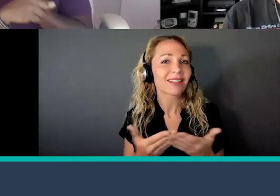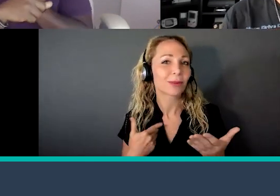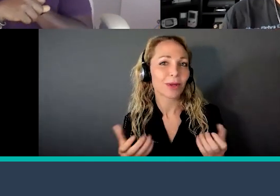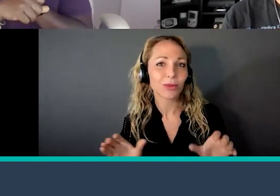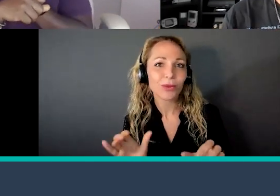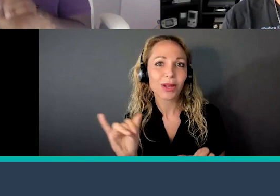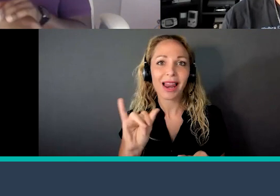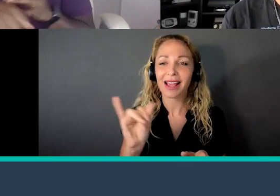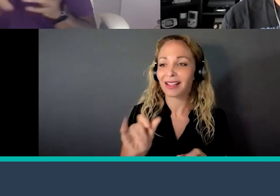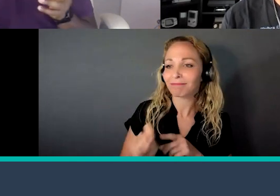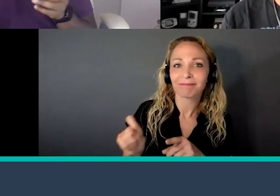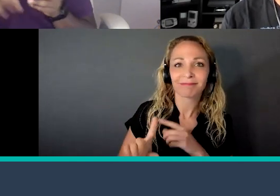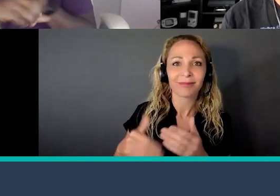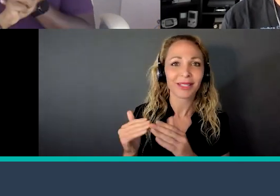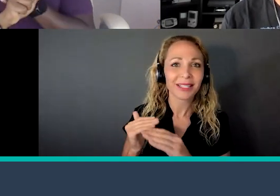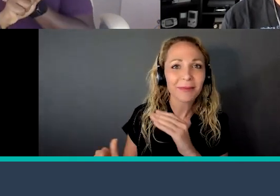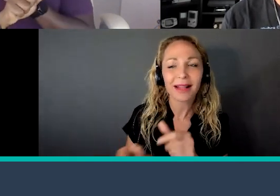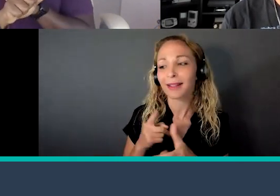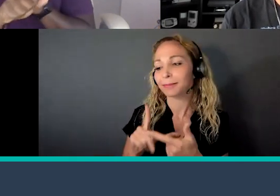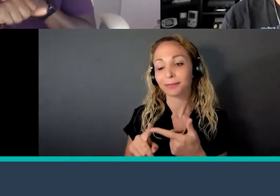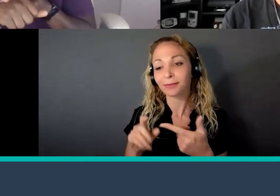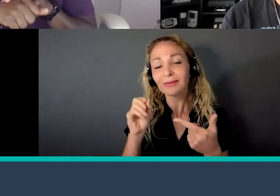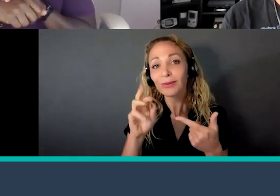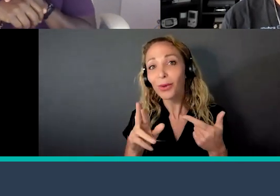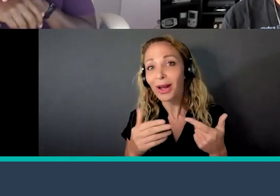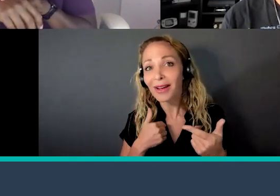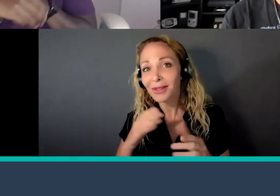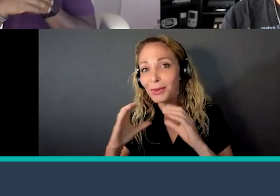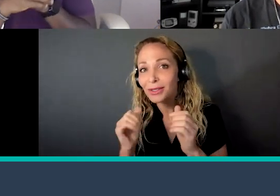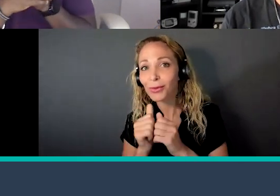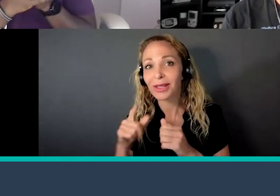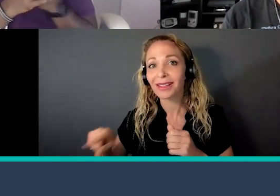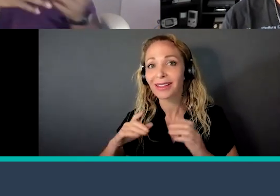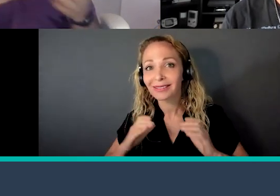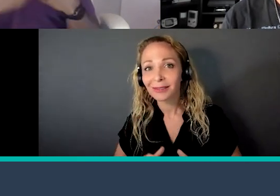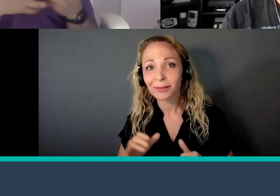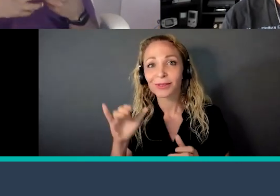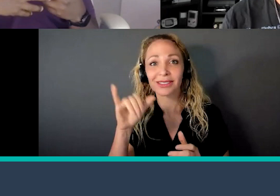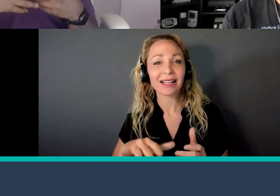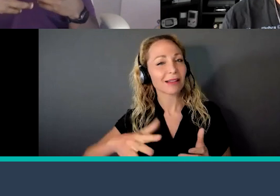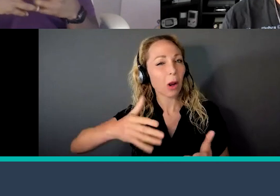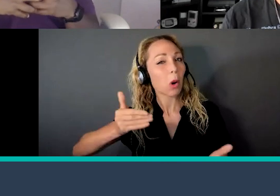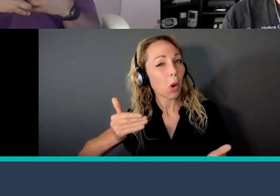HAVE COMMUNICATIONS WITH OUR CUSTOMERS THAT ARE PRETTY CLOSE TO WHEN THE ACTIONS THAT TRIGGERED THEM HAPPENED.